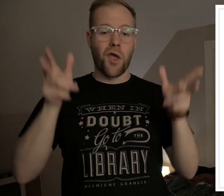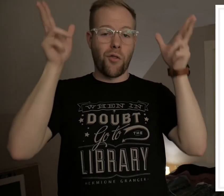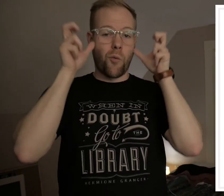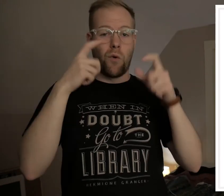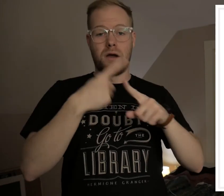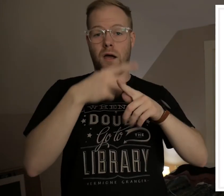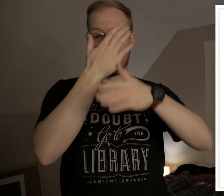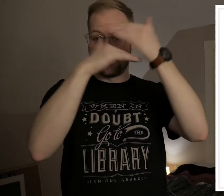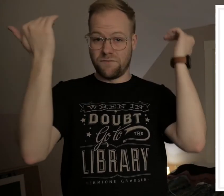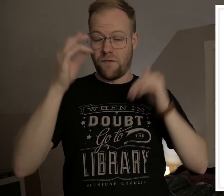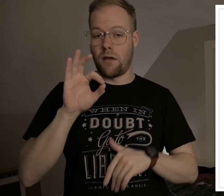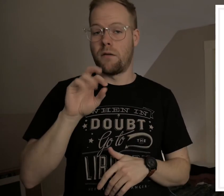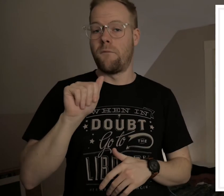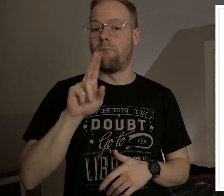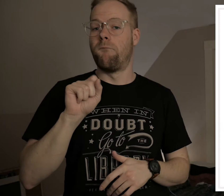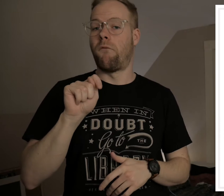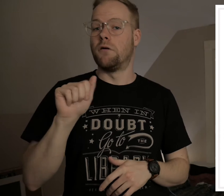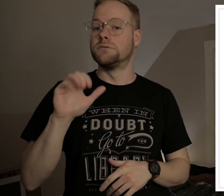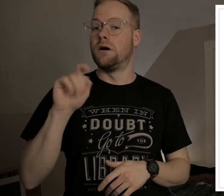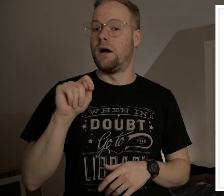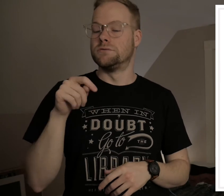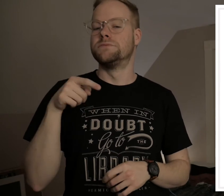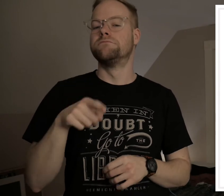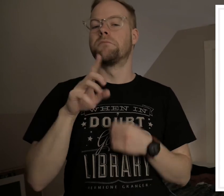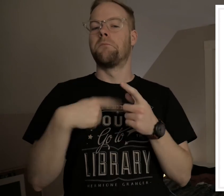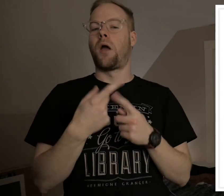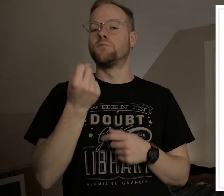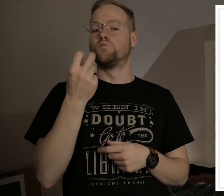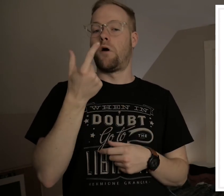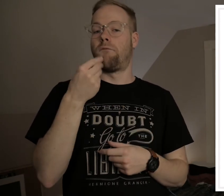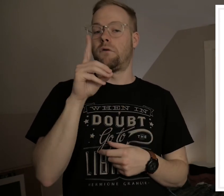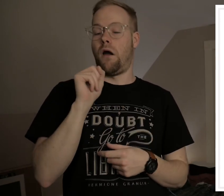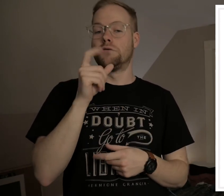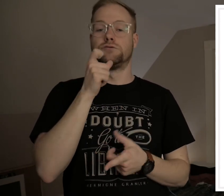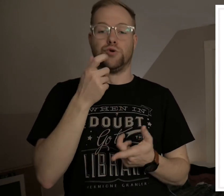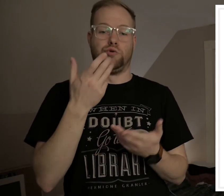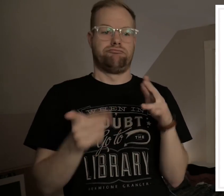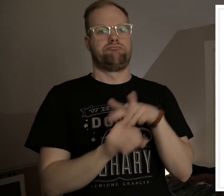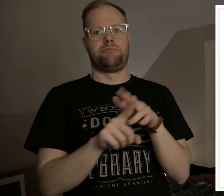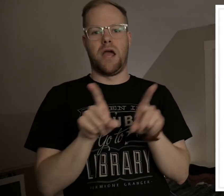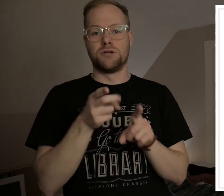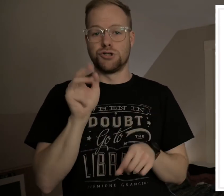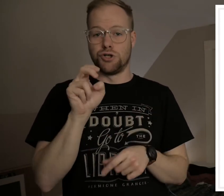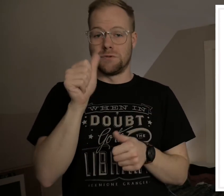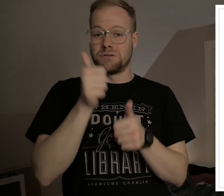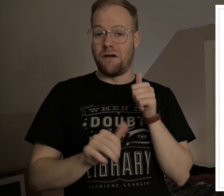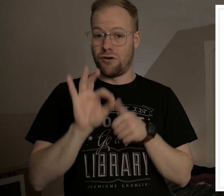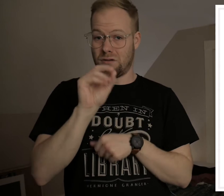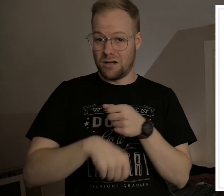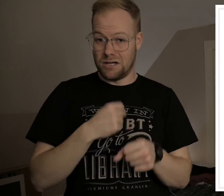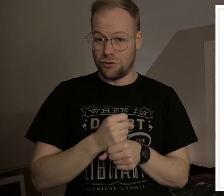The Wicked + The Divine: The Faust Act is about 12 gods who are incarnated as humans every 90 years.